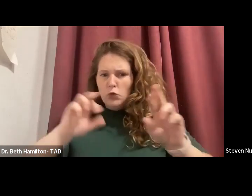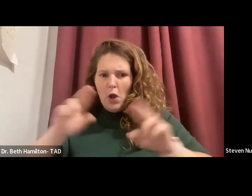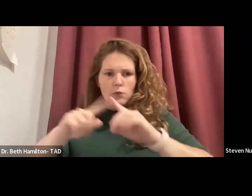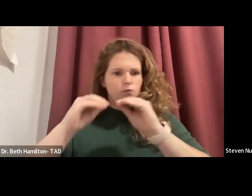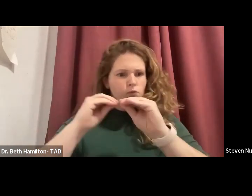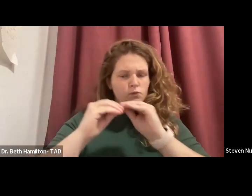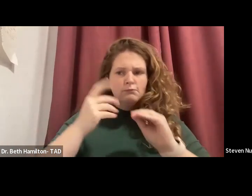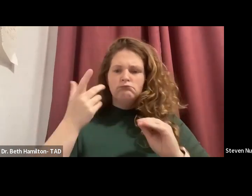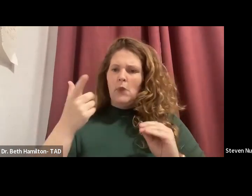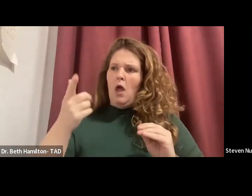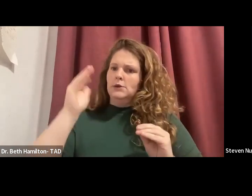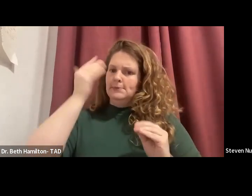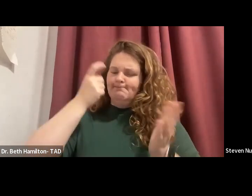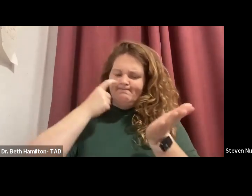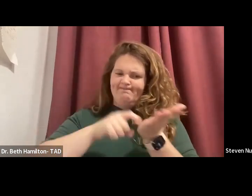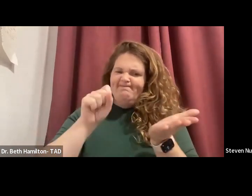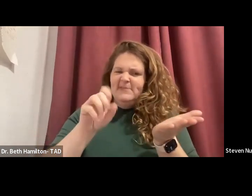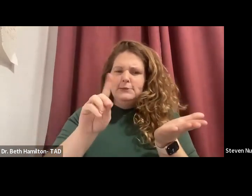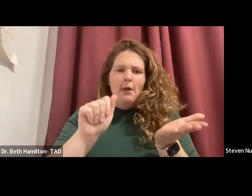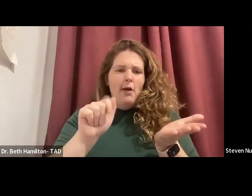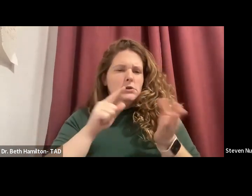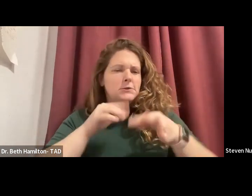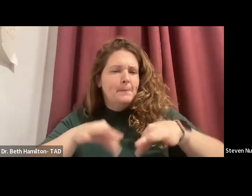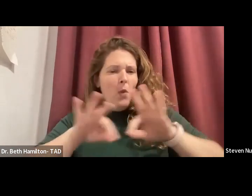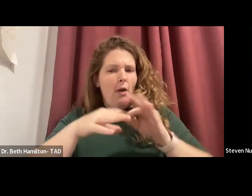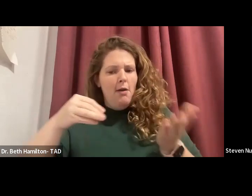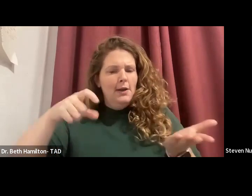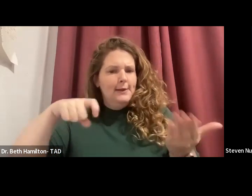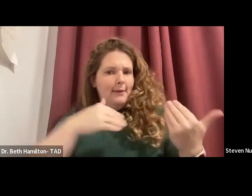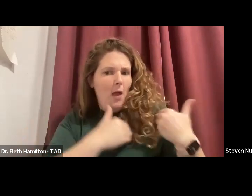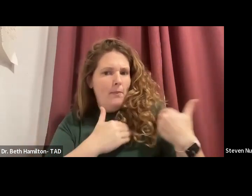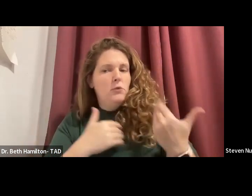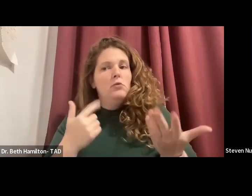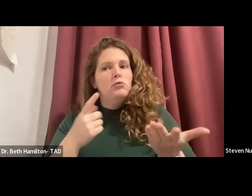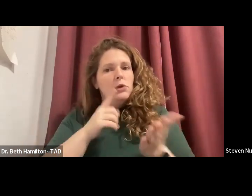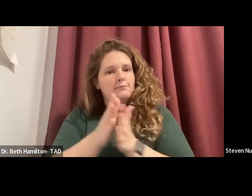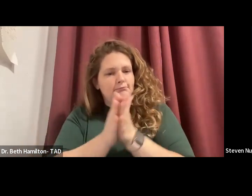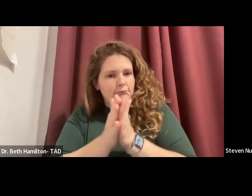and so that needed to be changed a bit and then we had to go back and make some modifications to some